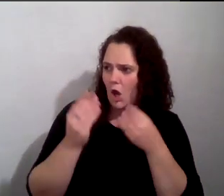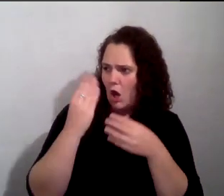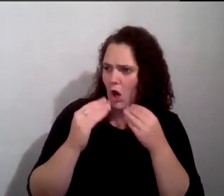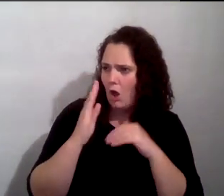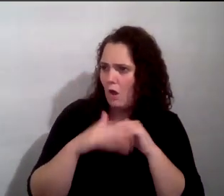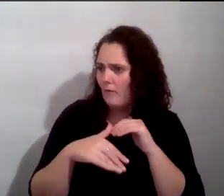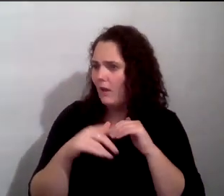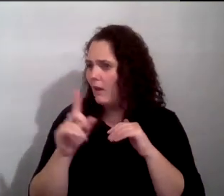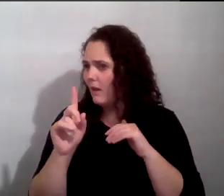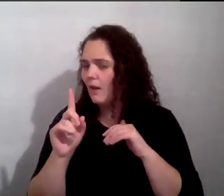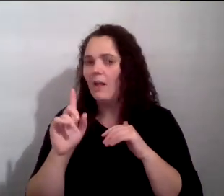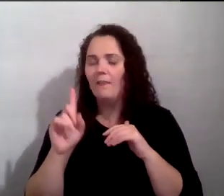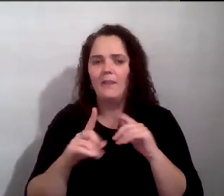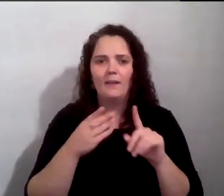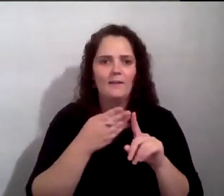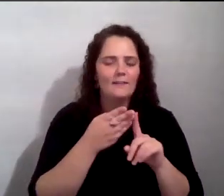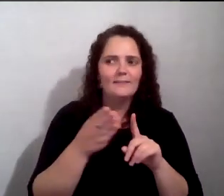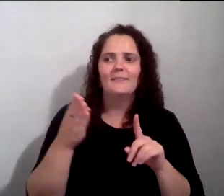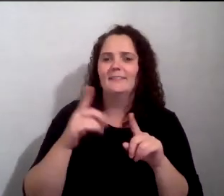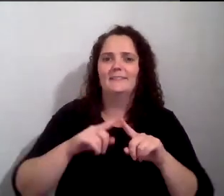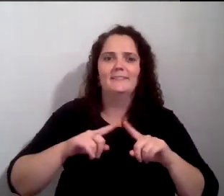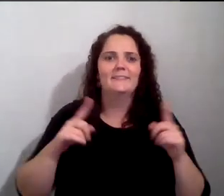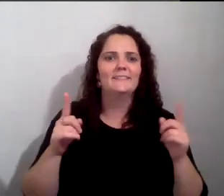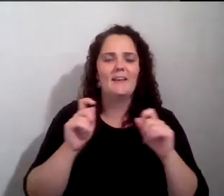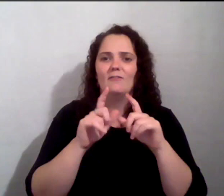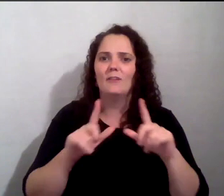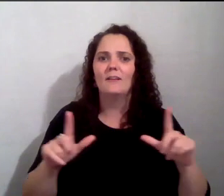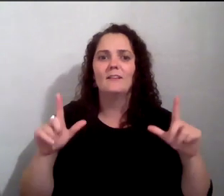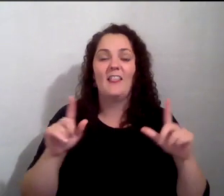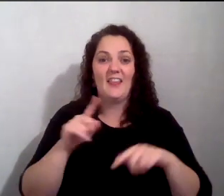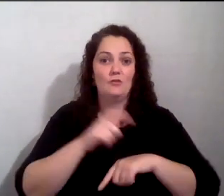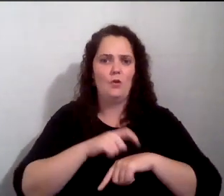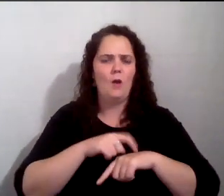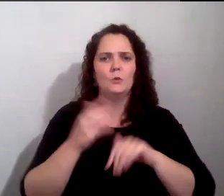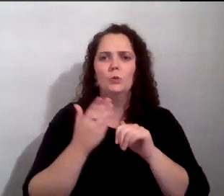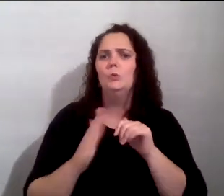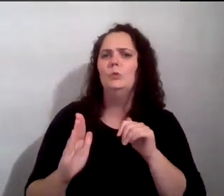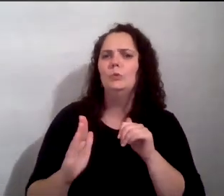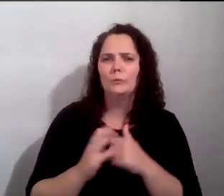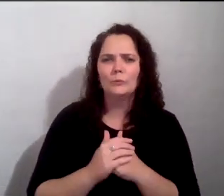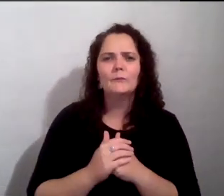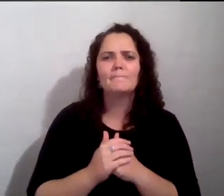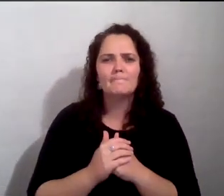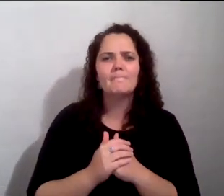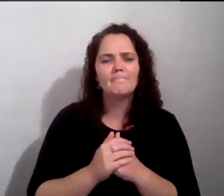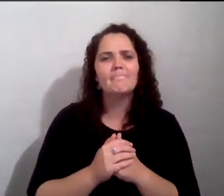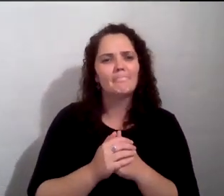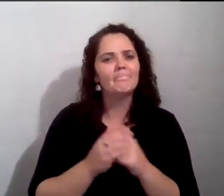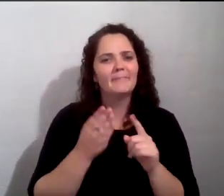Namatjira and also his family members that have have gone on to create incredibly incredible